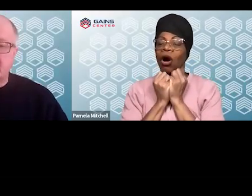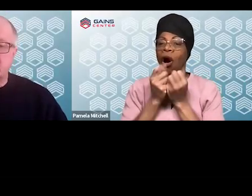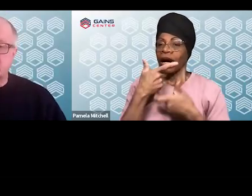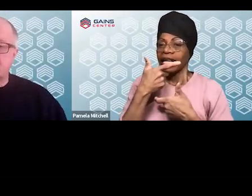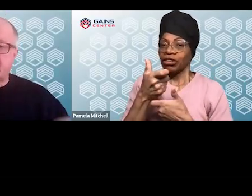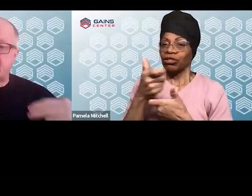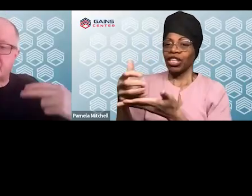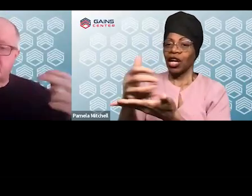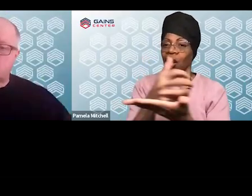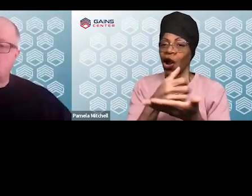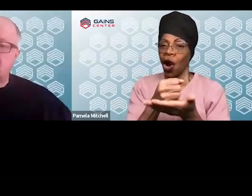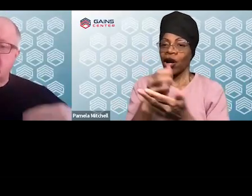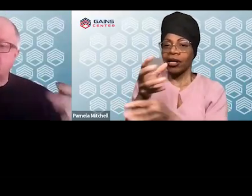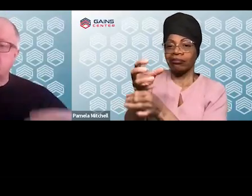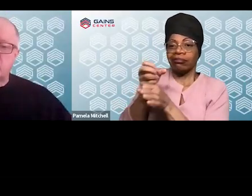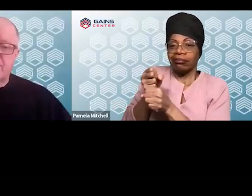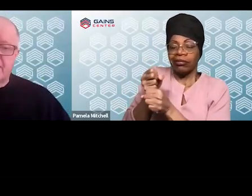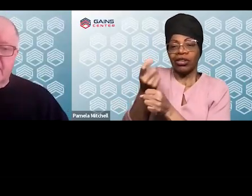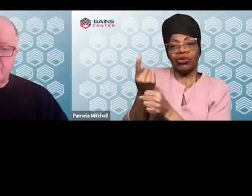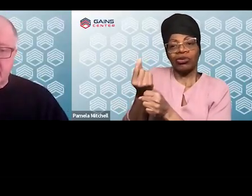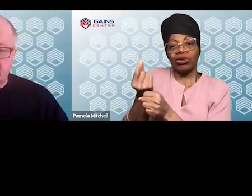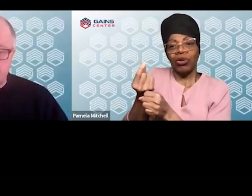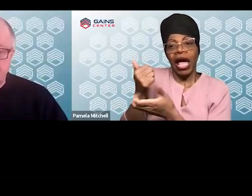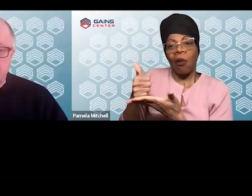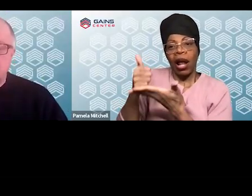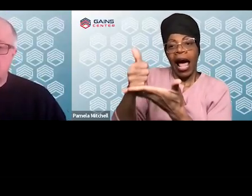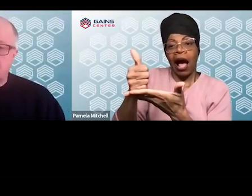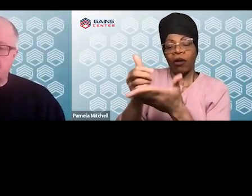And so that will help to motivate that behavior.